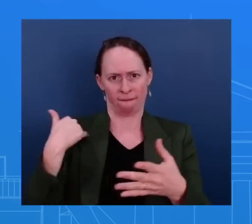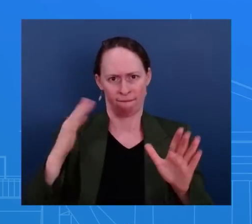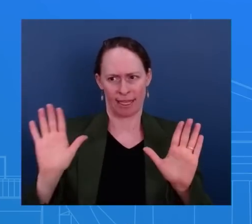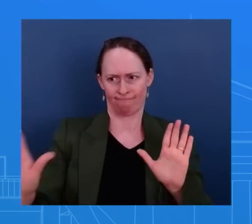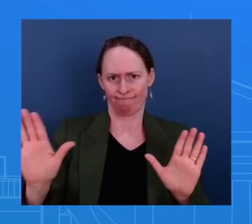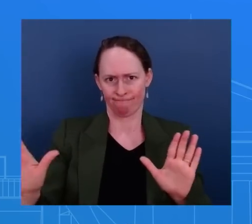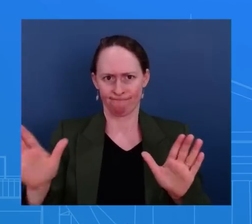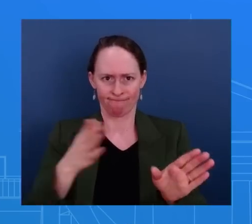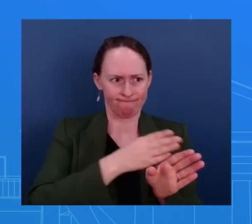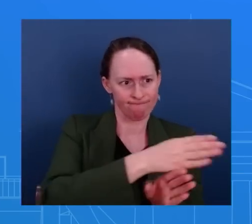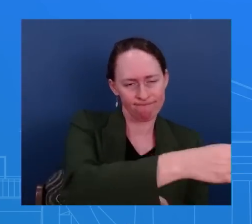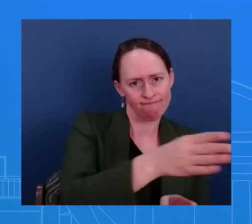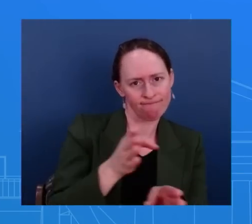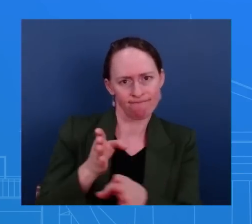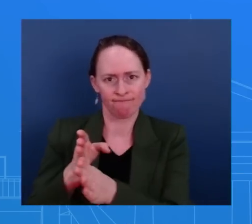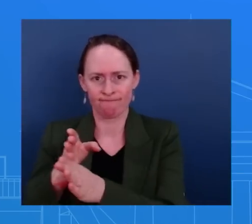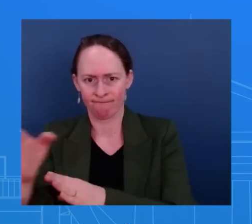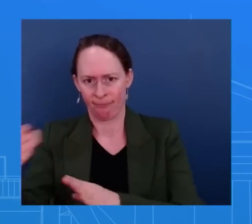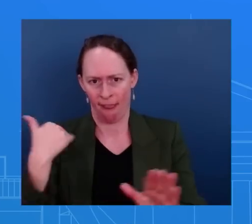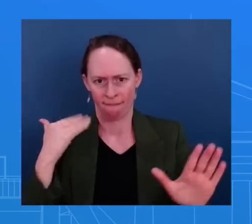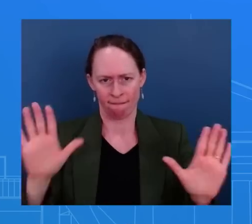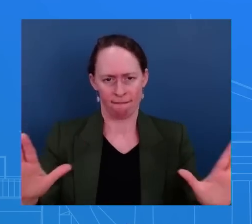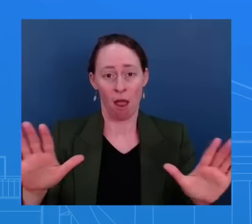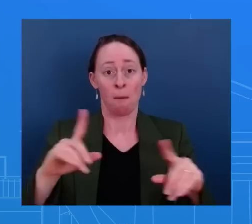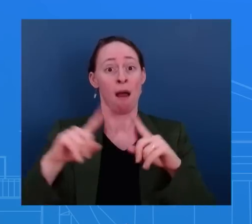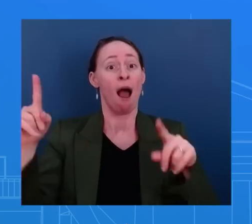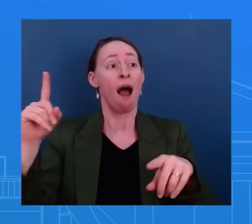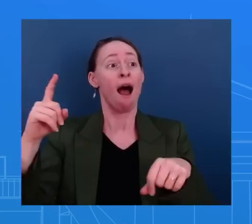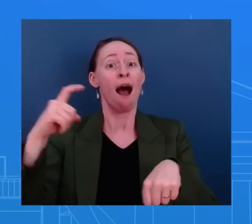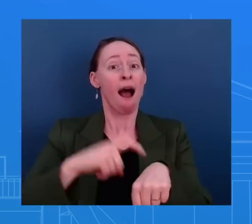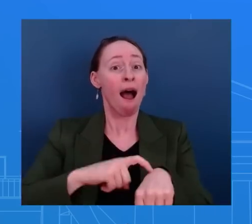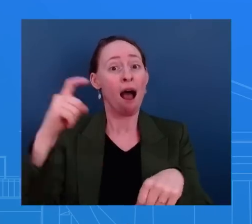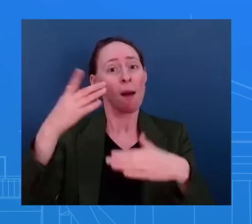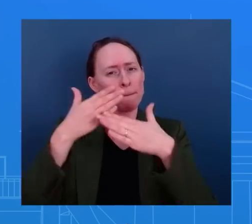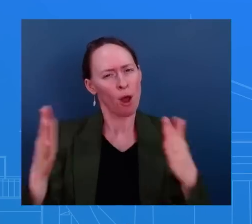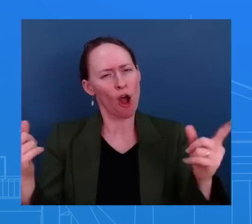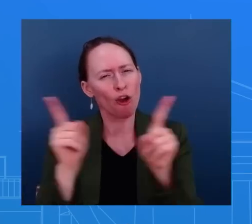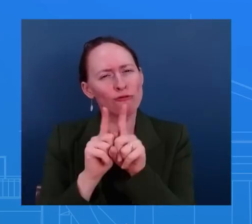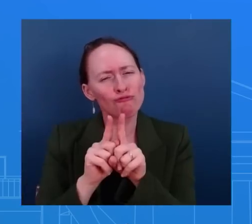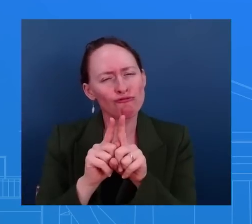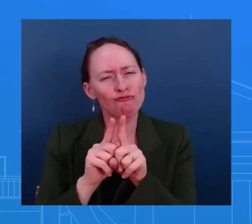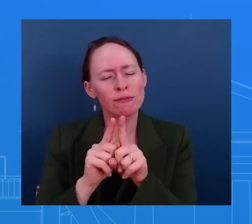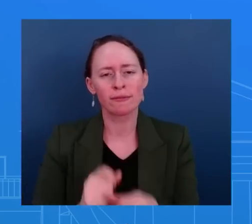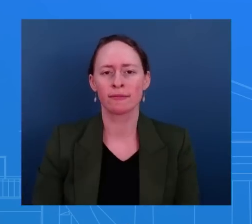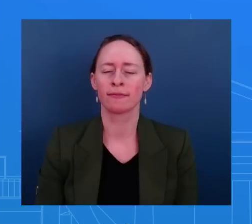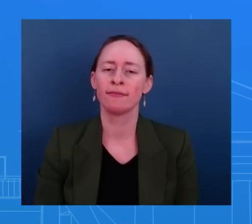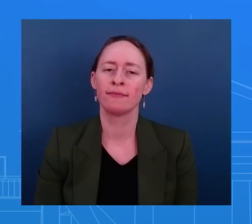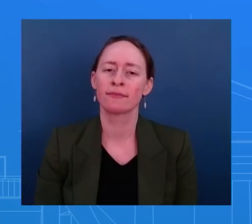and they'll continue to do just that. Go ahead. The Press: Thanks, Karine. We know a president's most valuable commodity is his time.